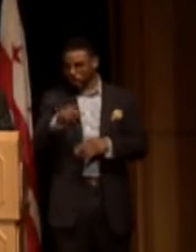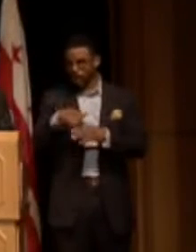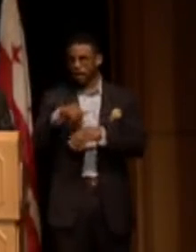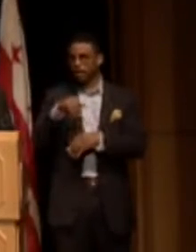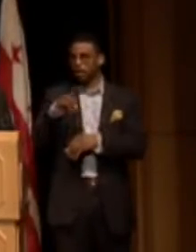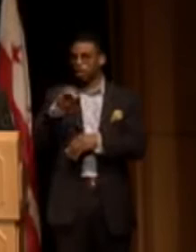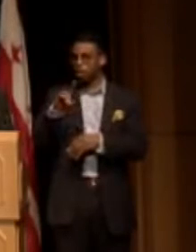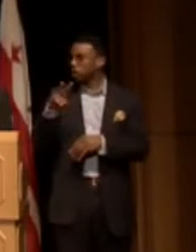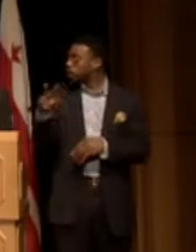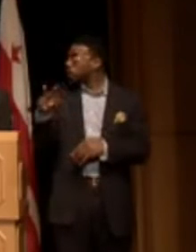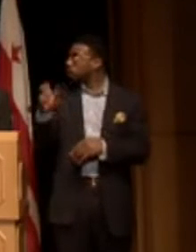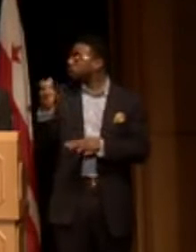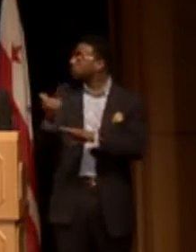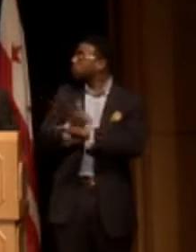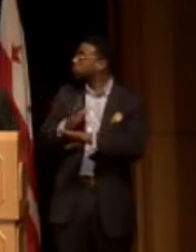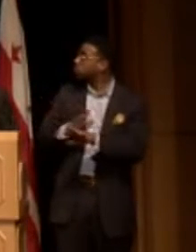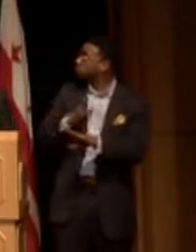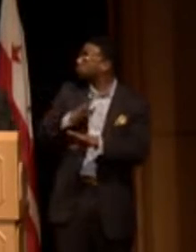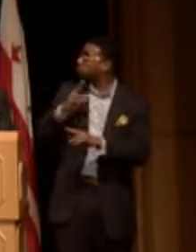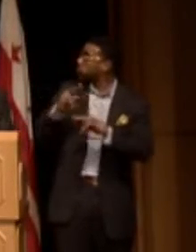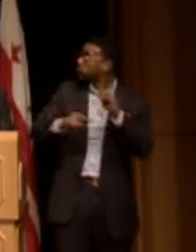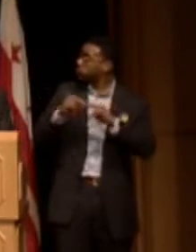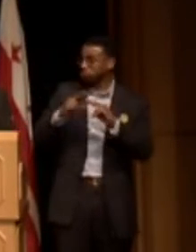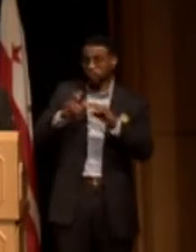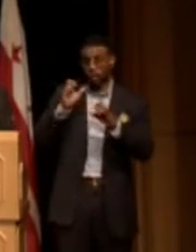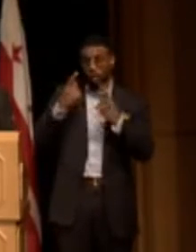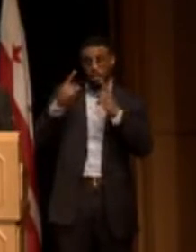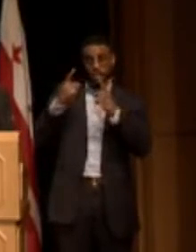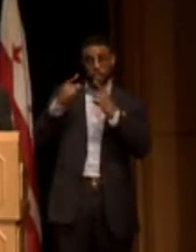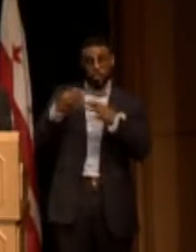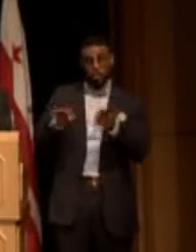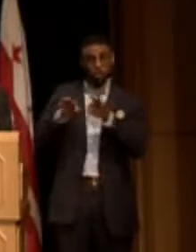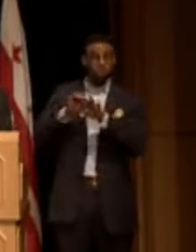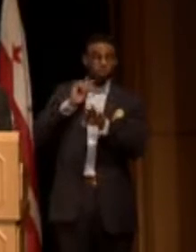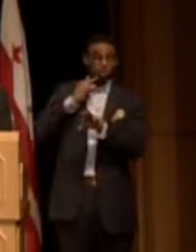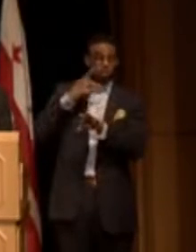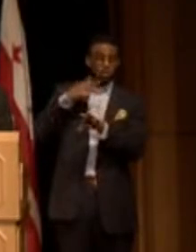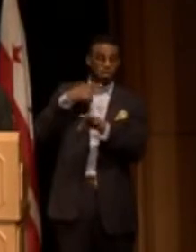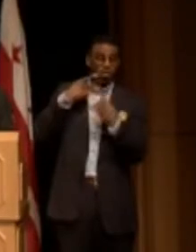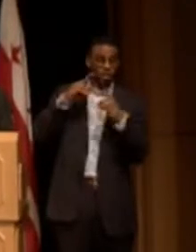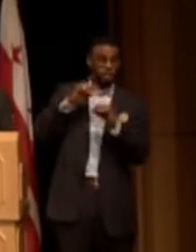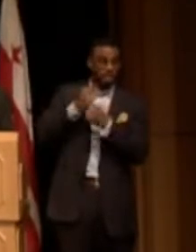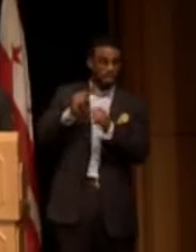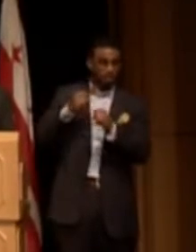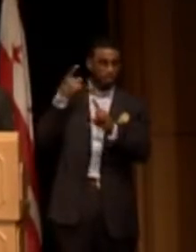STATE OF THE ART FACILITY SO THEY CAN ACHIEVE THEIR CRITICAL PUBLIC SAFETY MISSION MORE EFFECTIVELY.